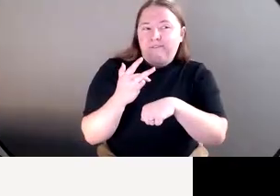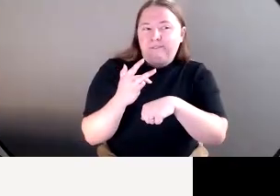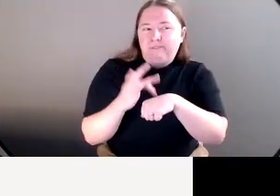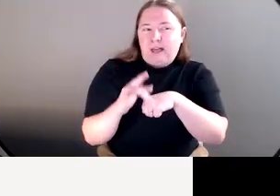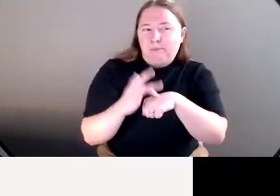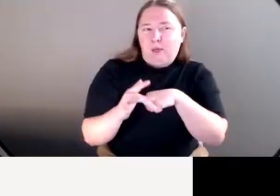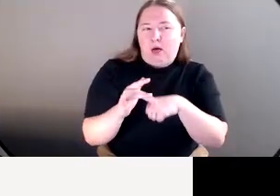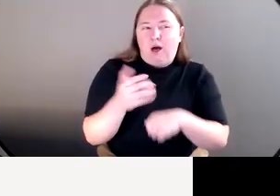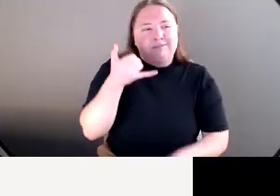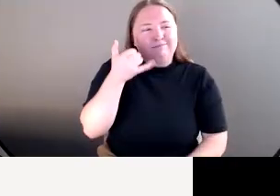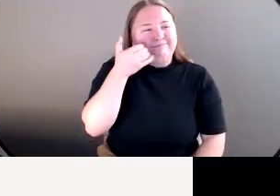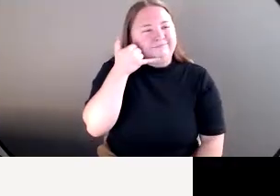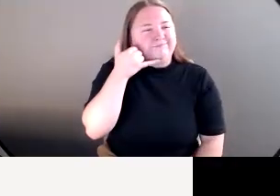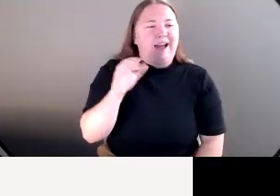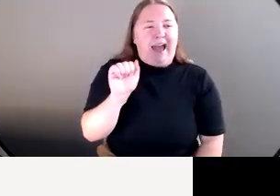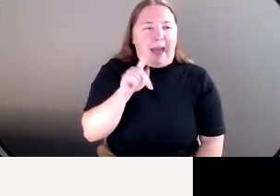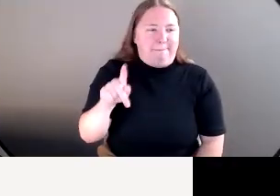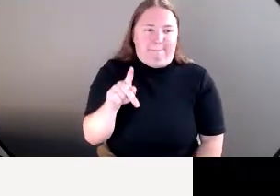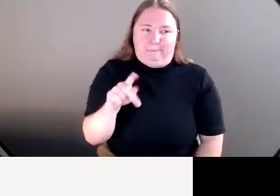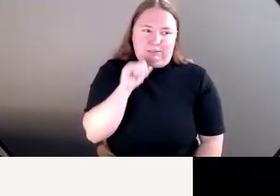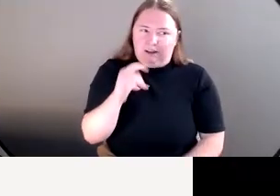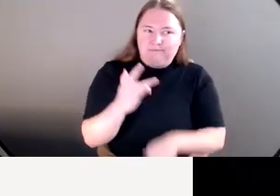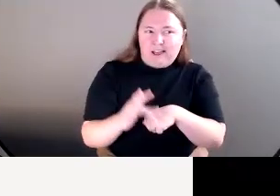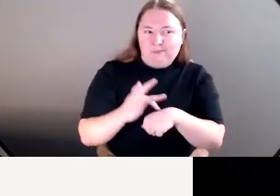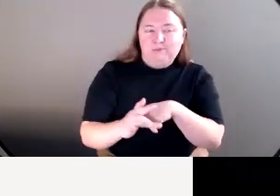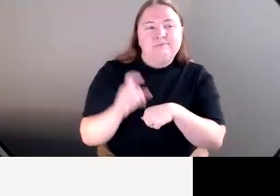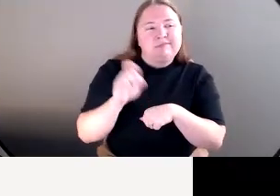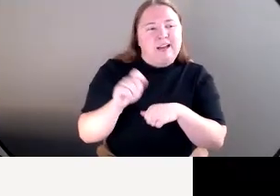And so you would have to log in to a laptop